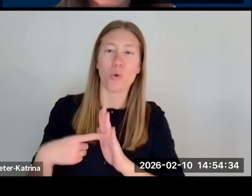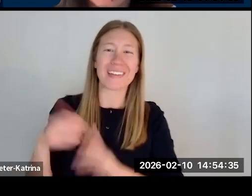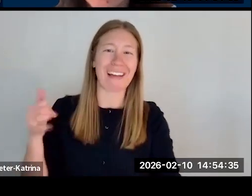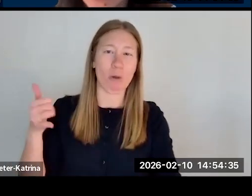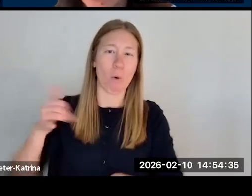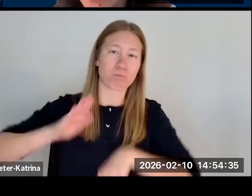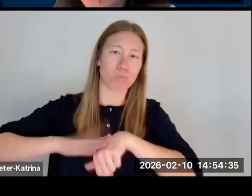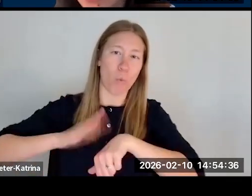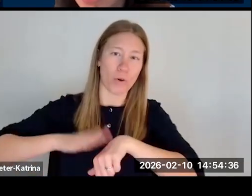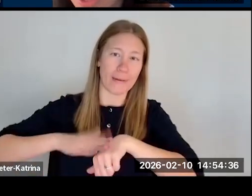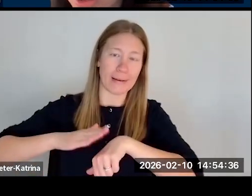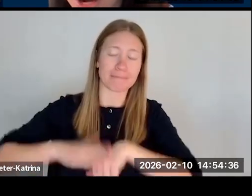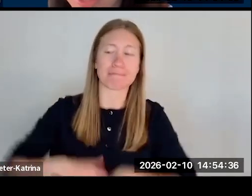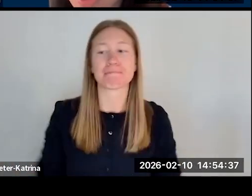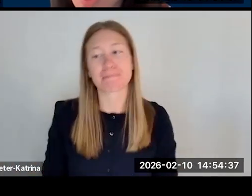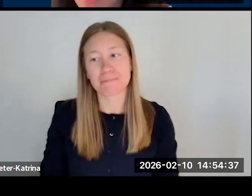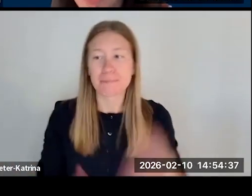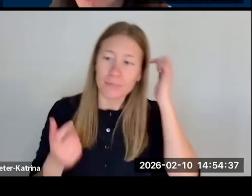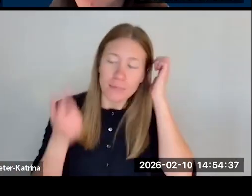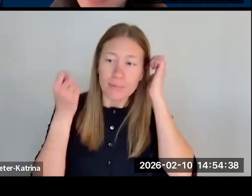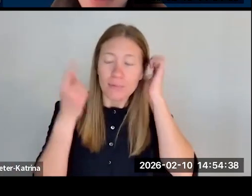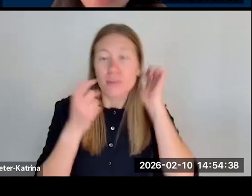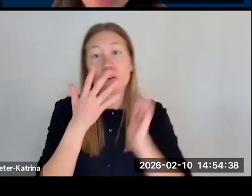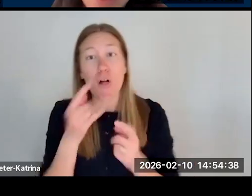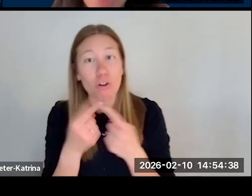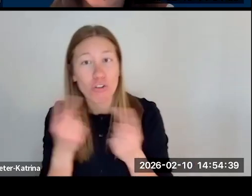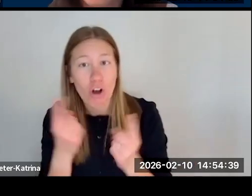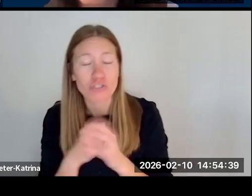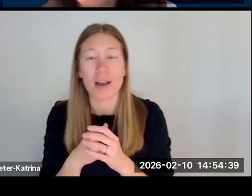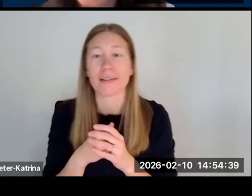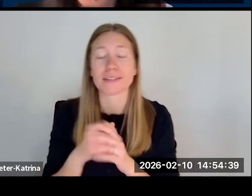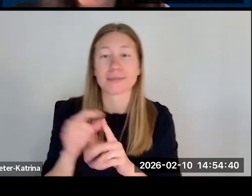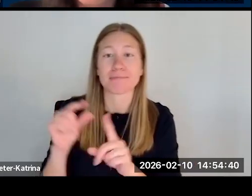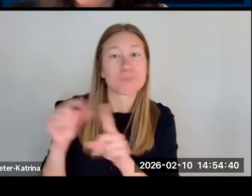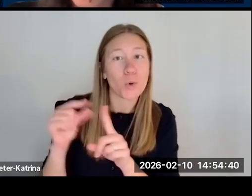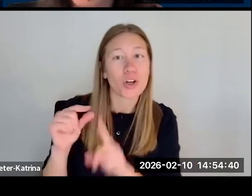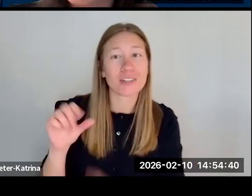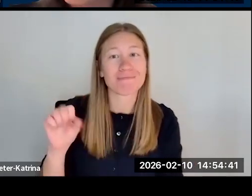with things like color contrast or text styling. Grackle is gonna try